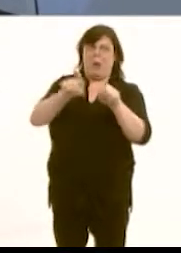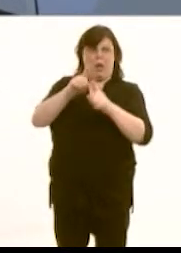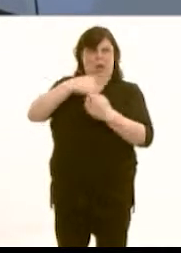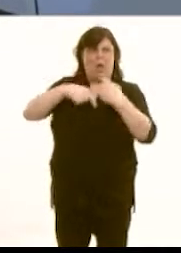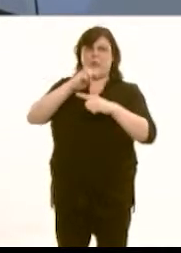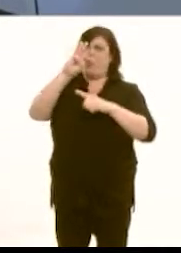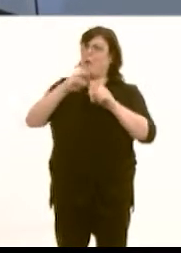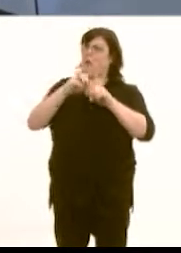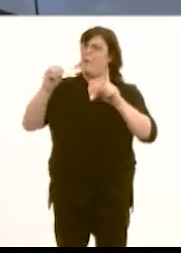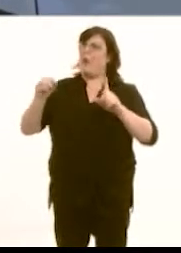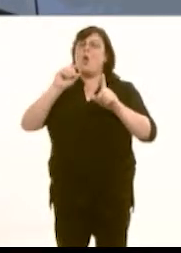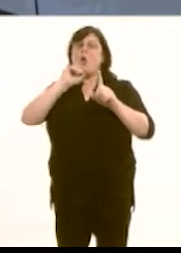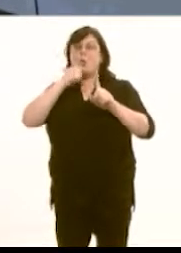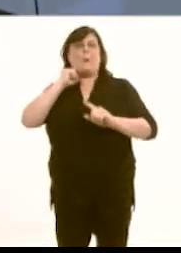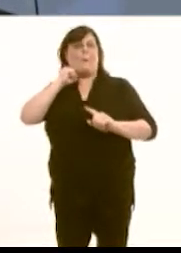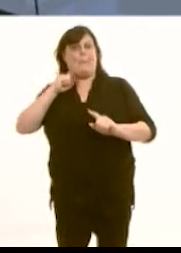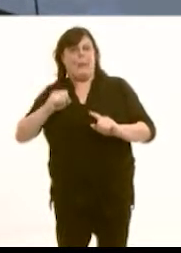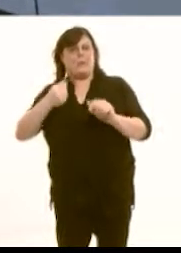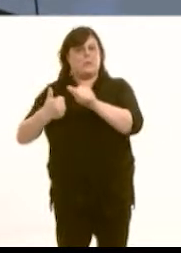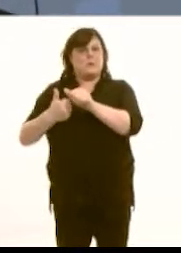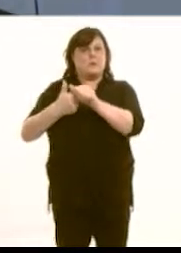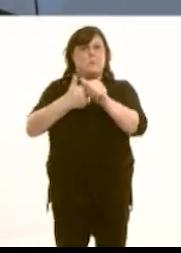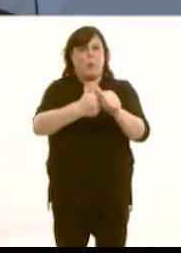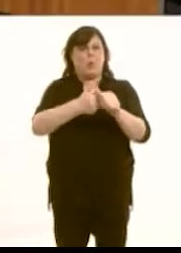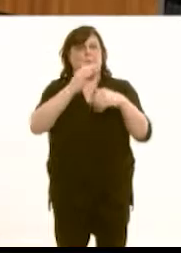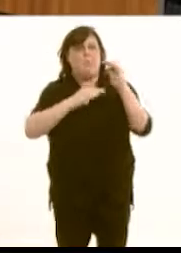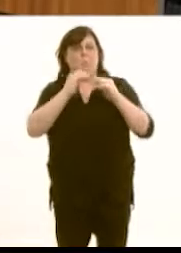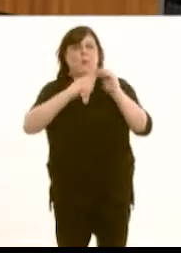the M4 relief road in the next Assembly term? Carwyn Jones: Yes.